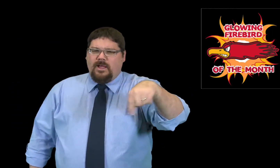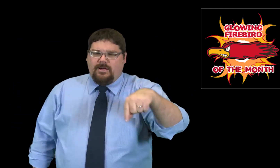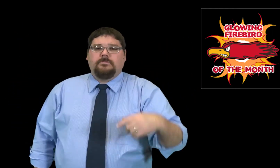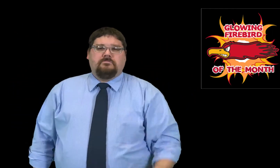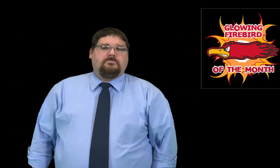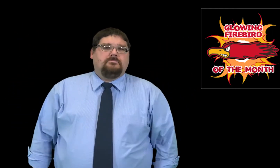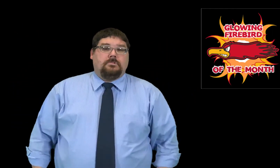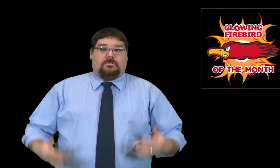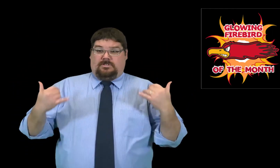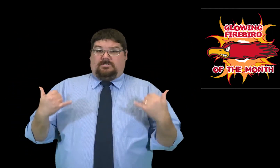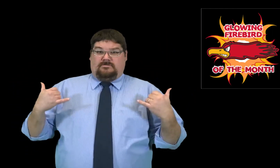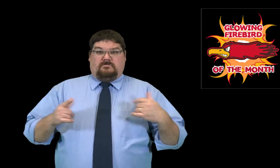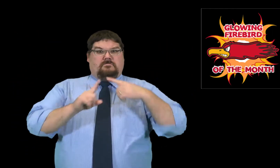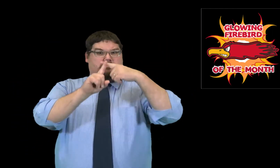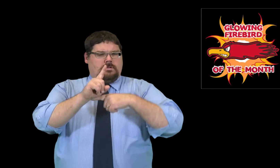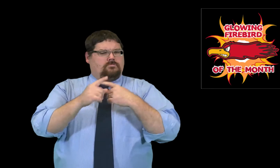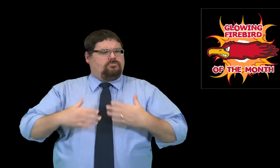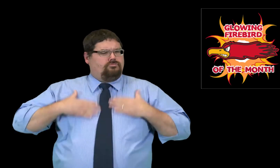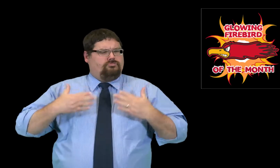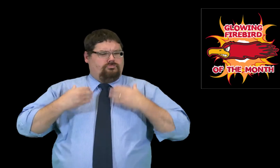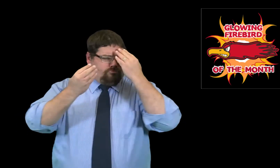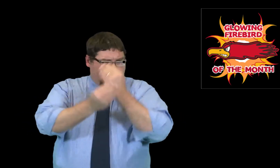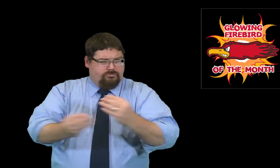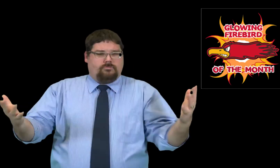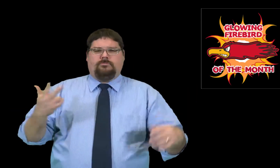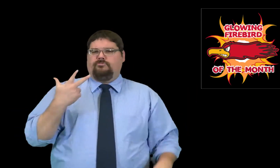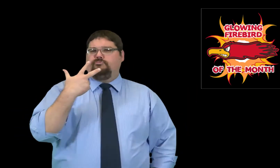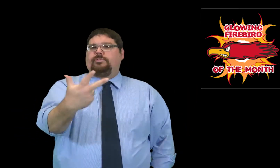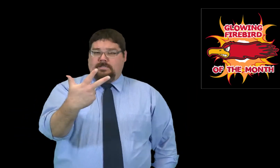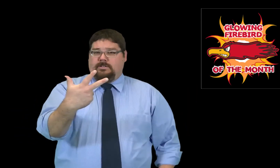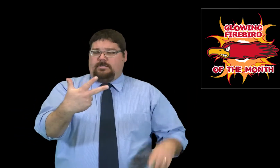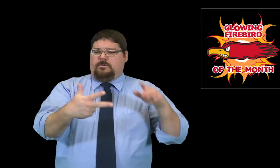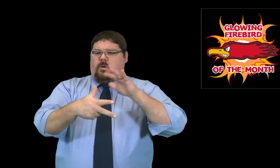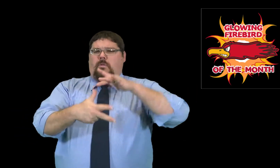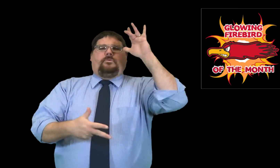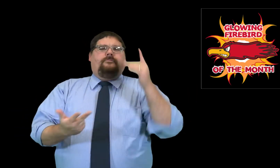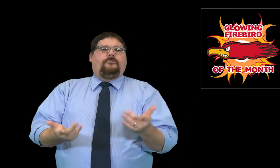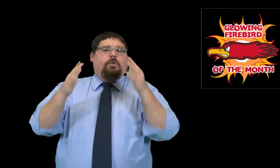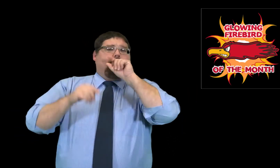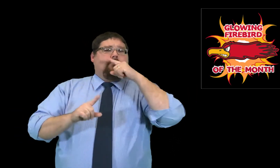Now, I’m pleased to announce our three Glowing Firebirds of the Month.